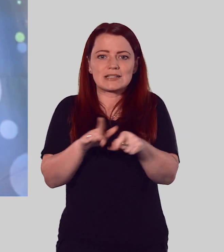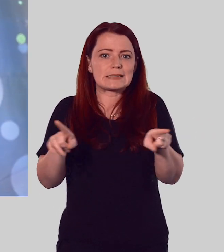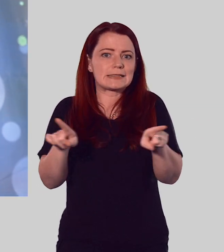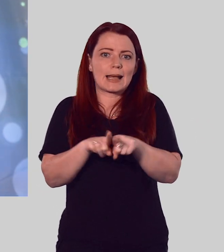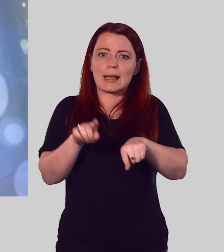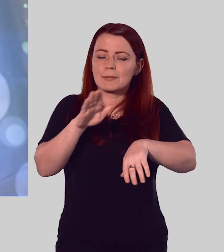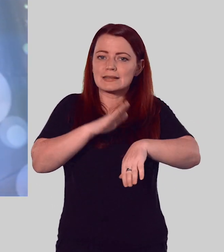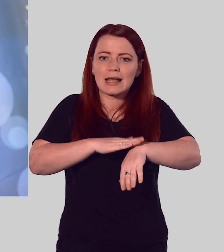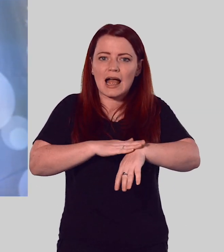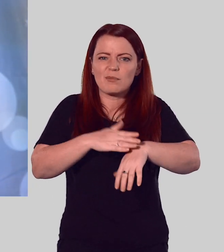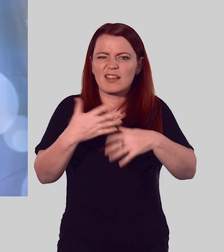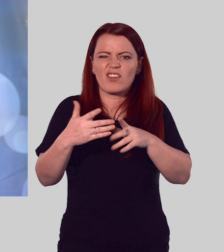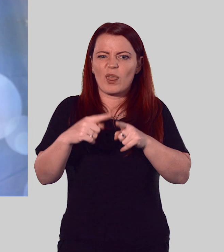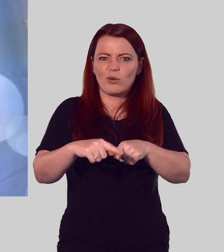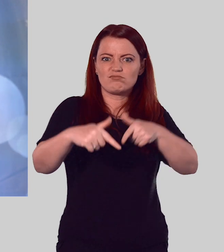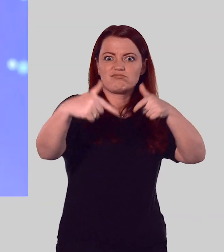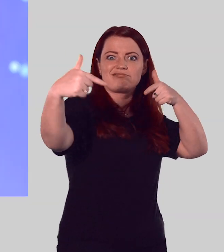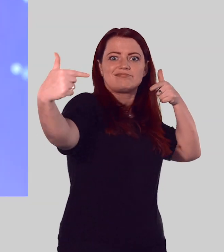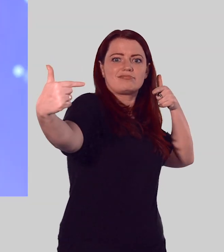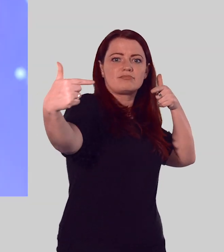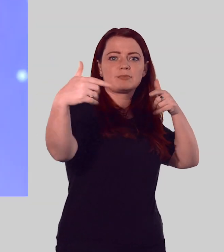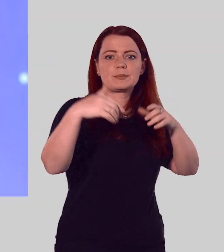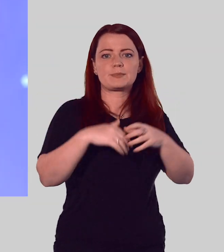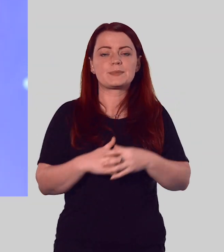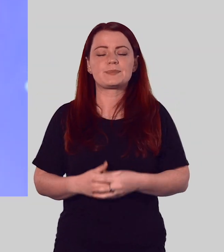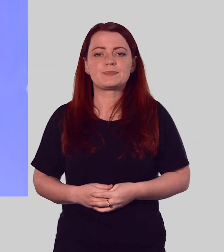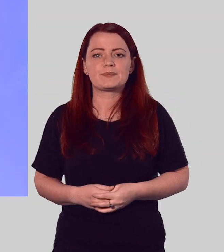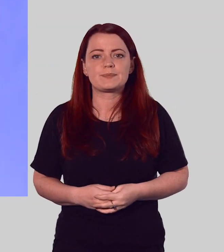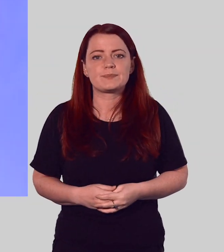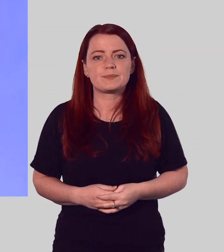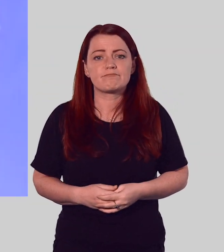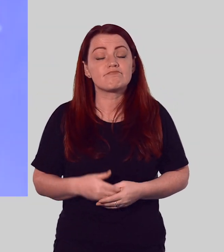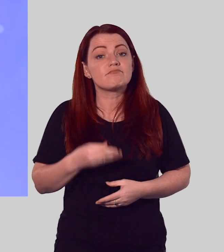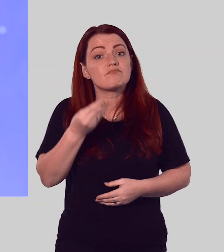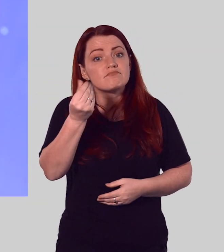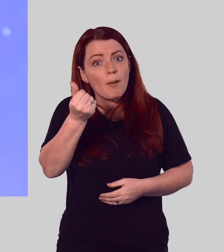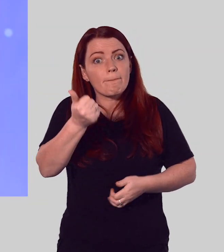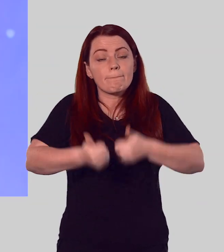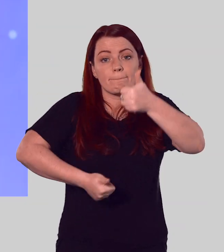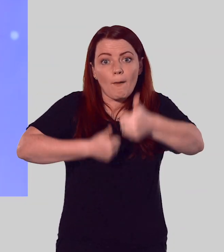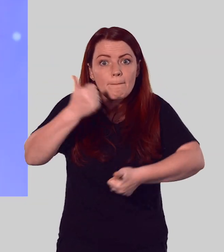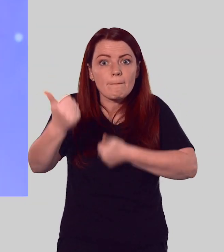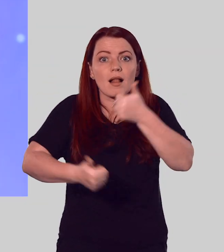even though you're not. Some of the more popular ones with plans